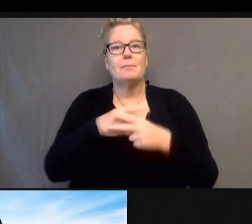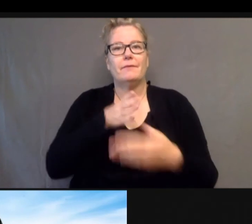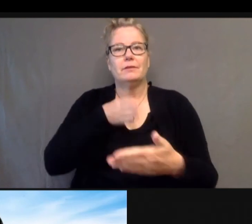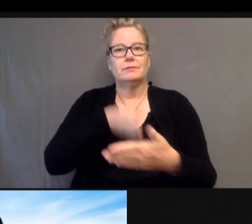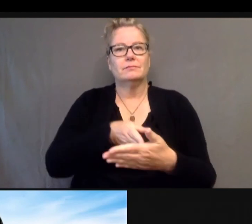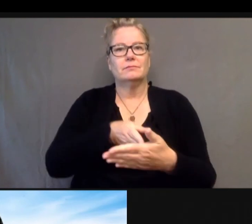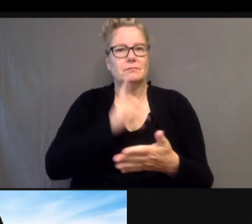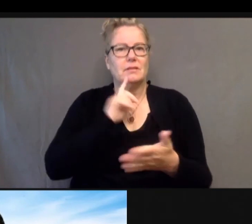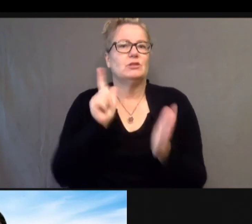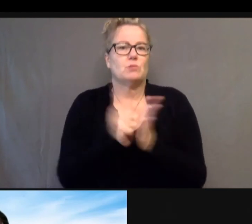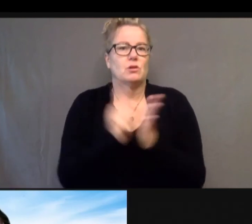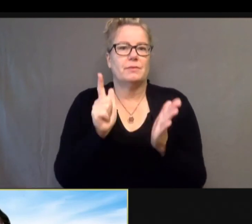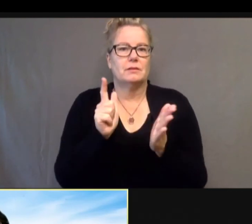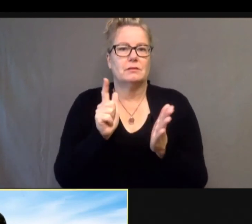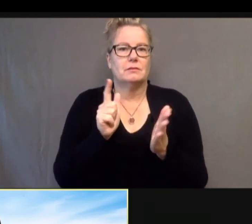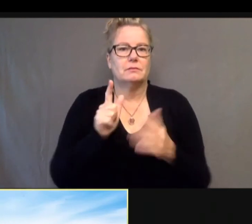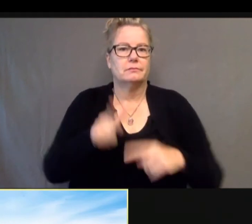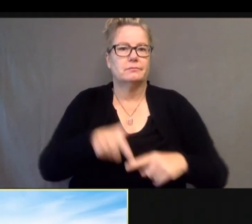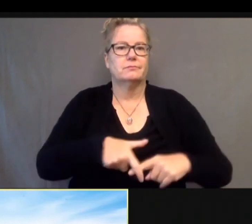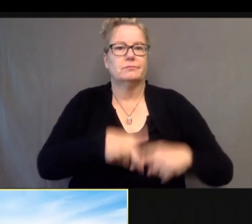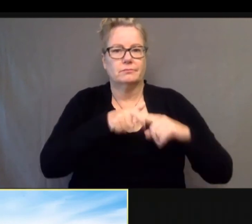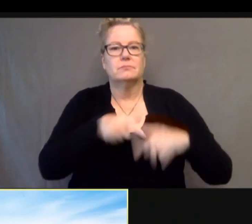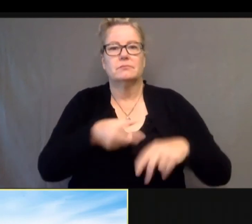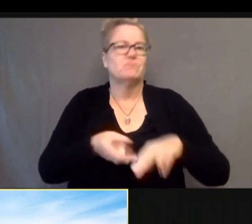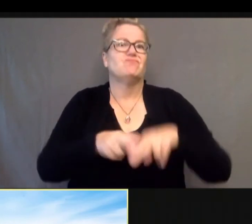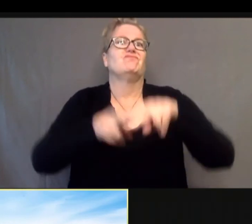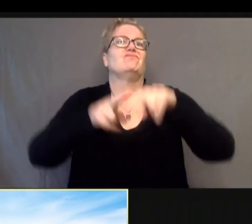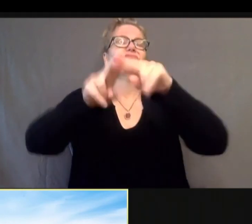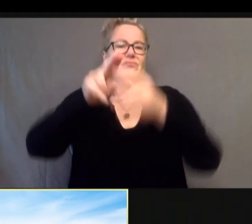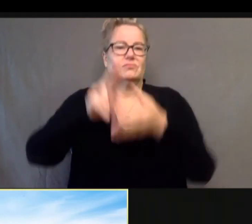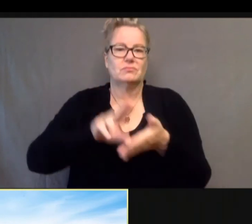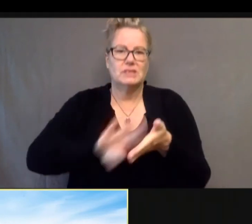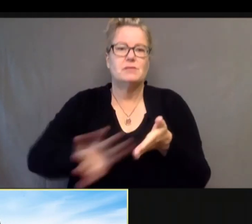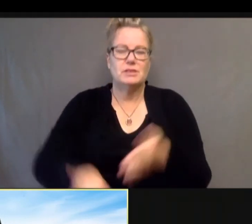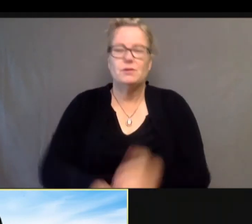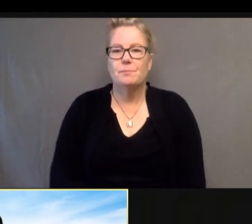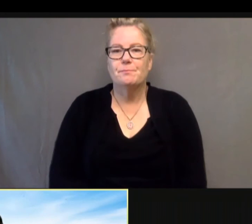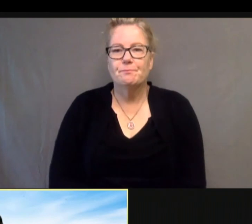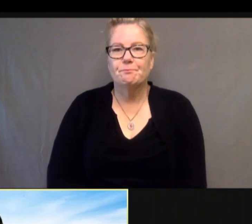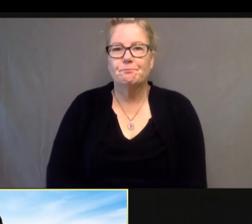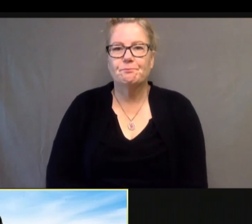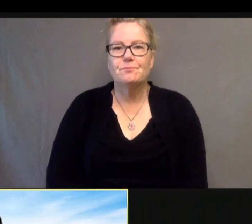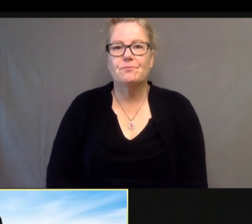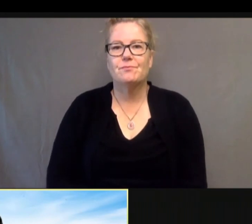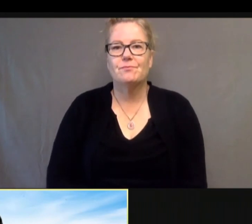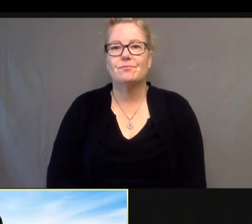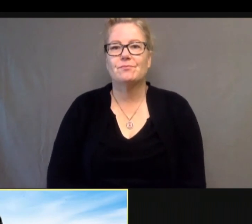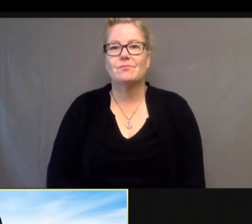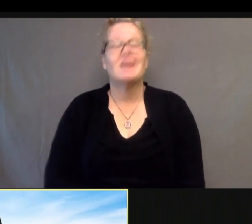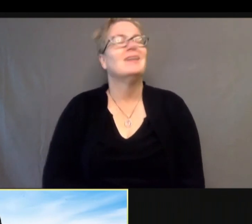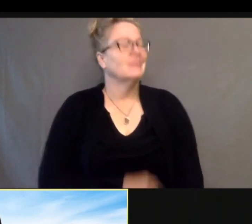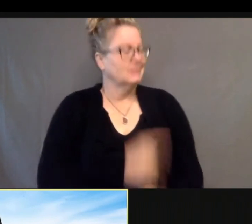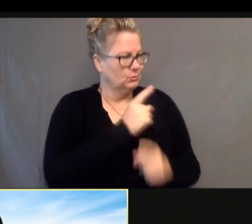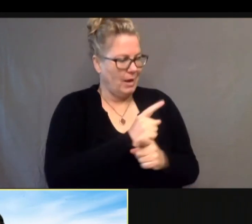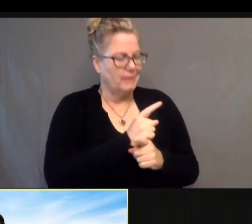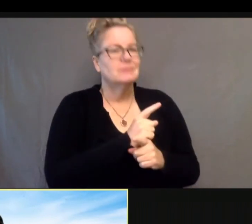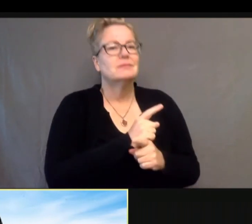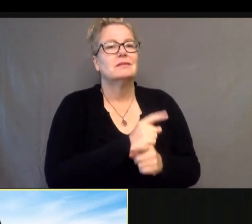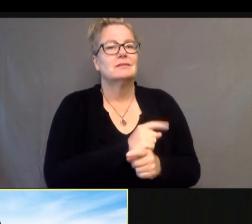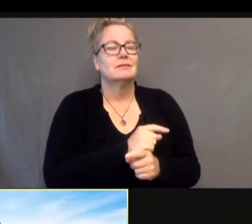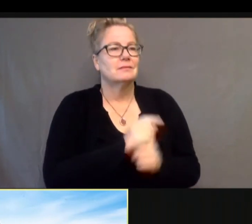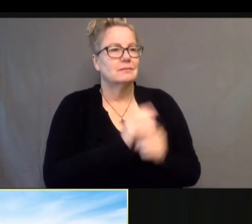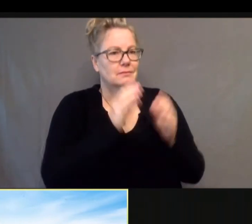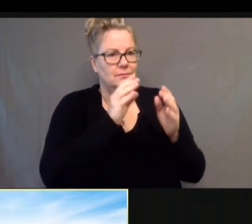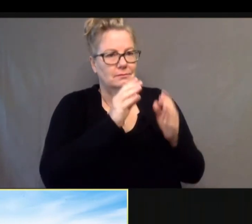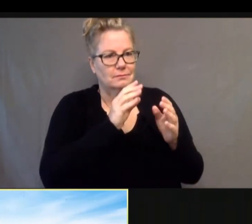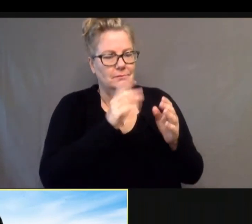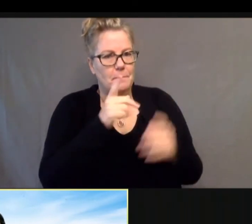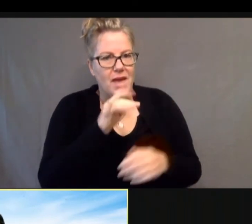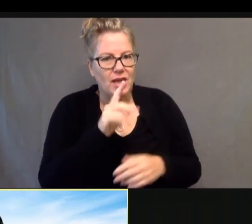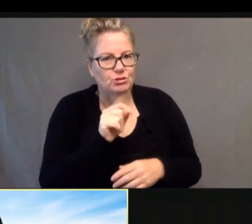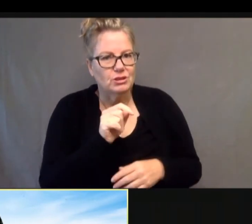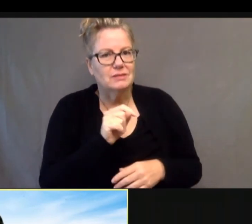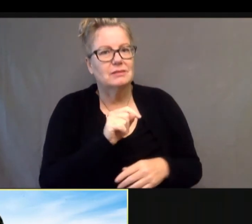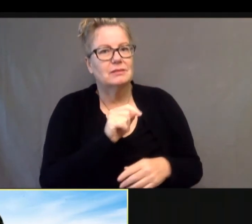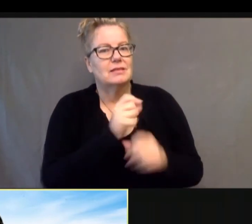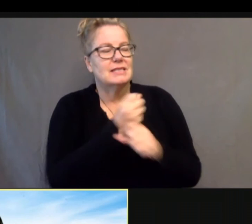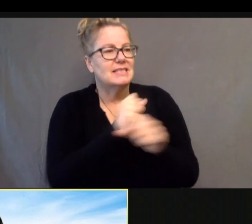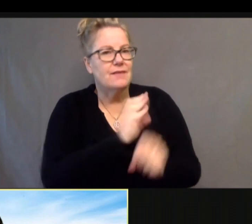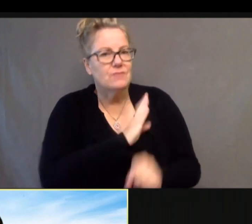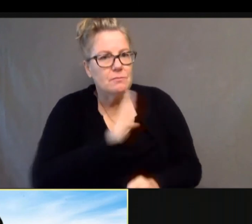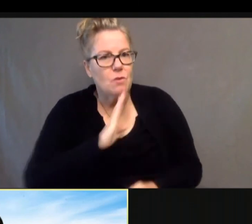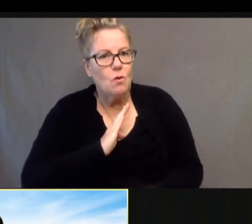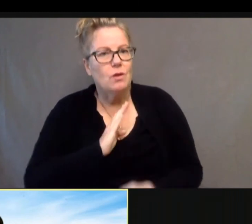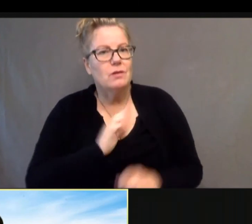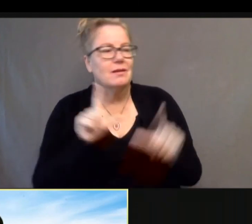Yeah, I mean, when the patient safety boards or the licensing agencies seems like they